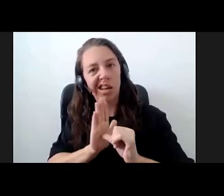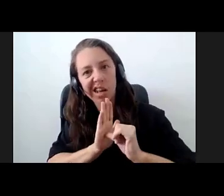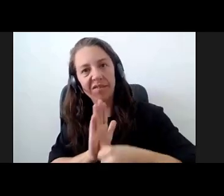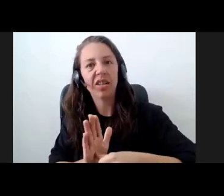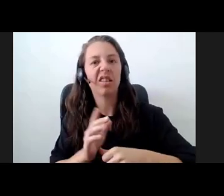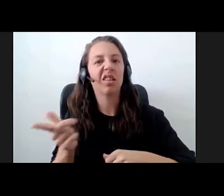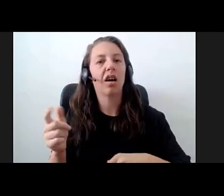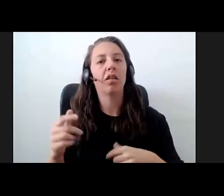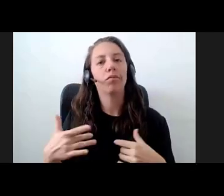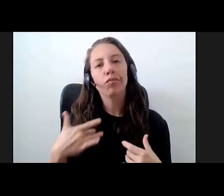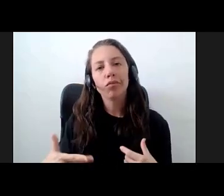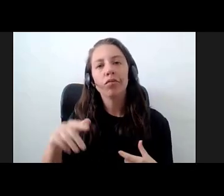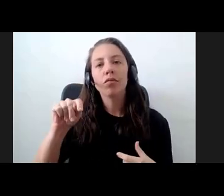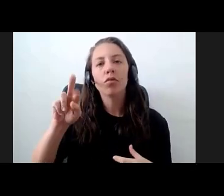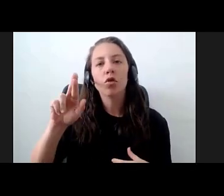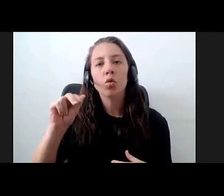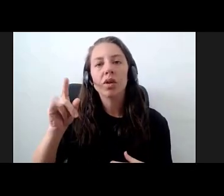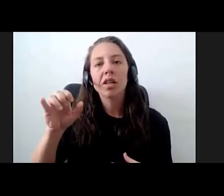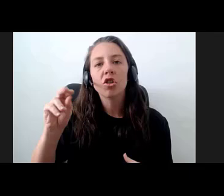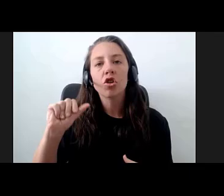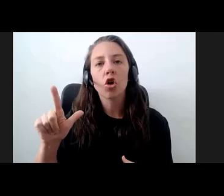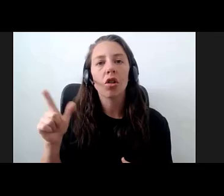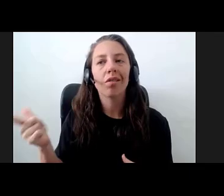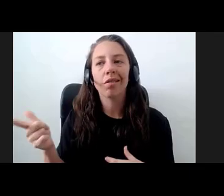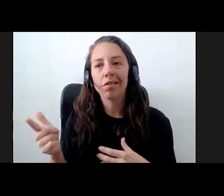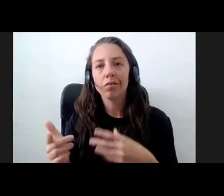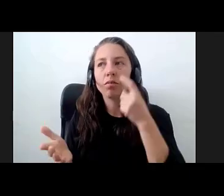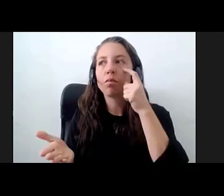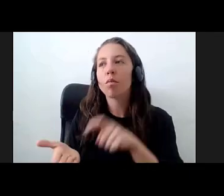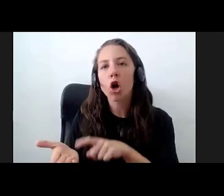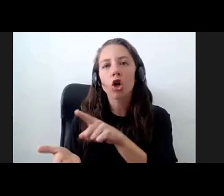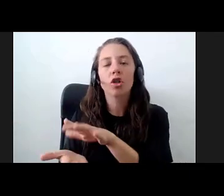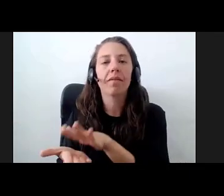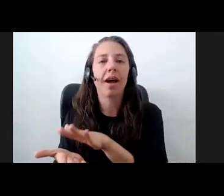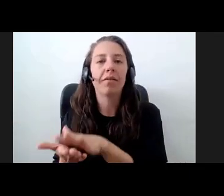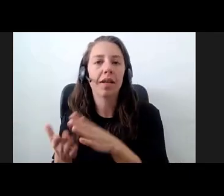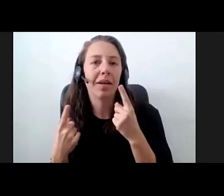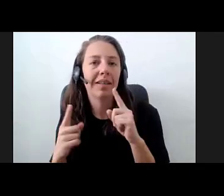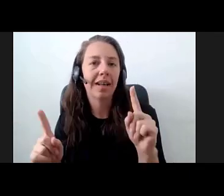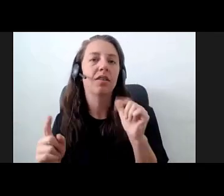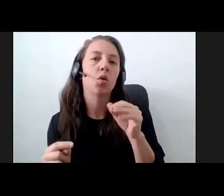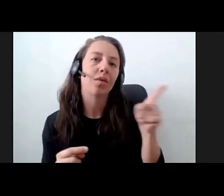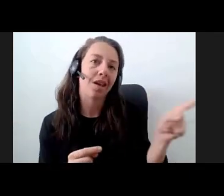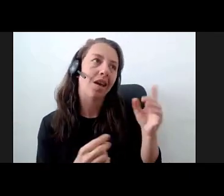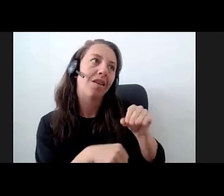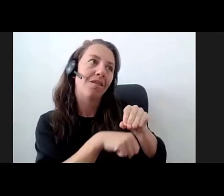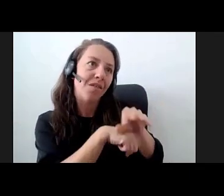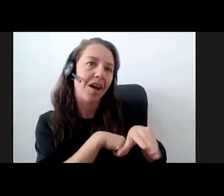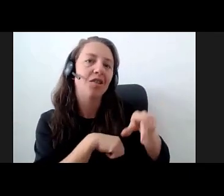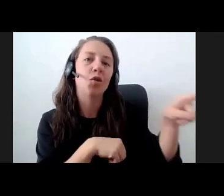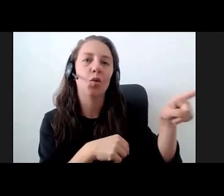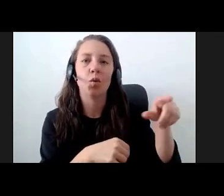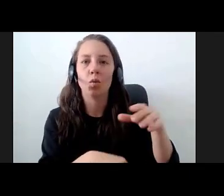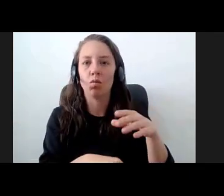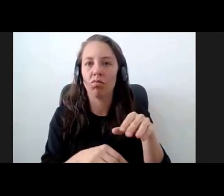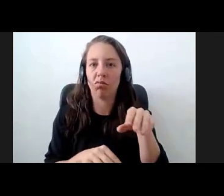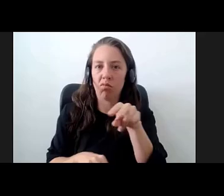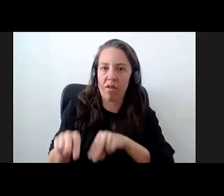The working group recommendations were to revise the review criteria and to revise the fellowship application to align with those criteria.